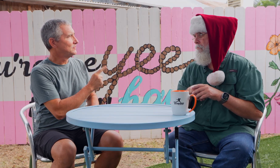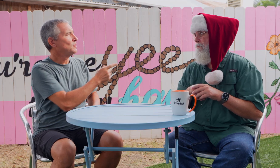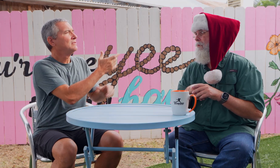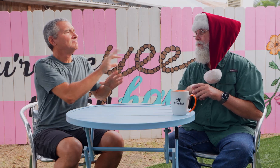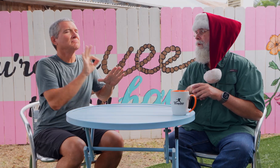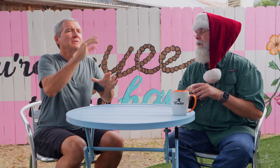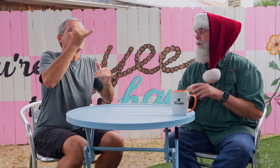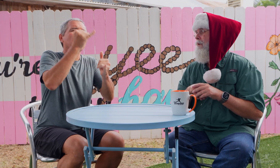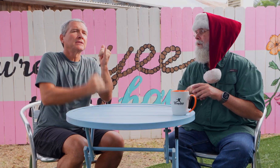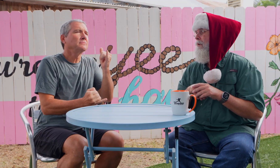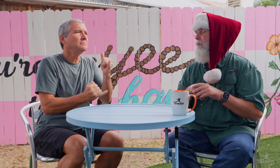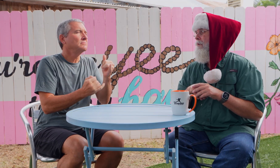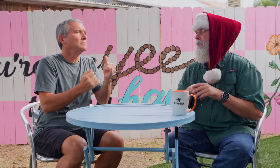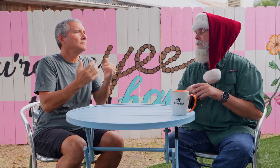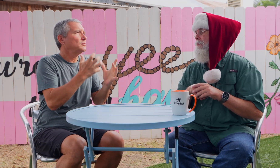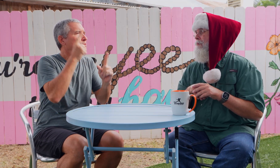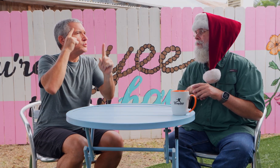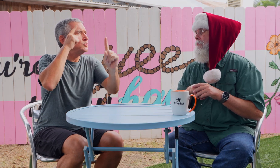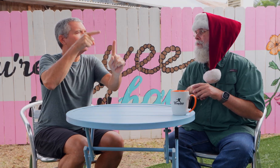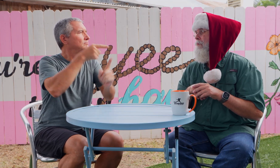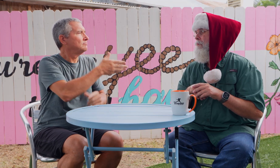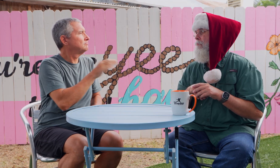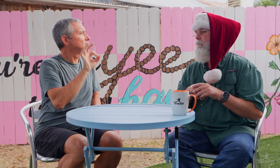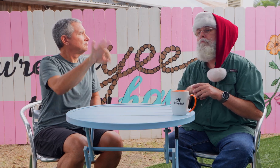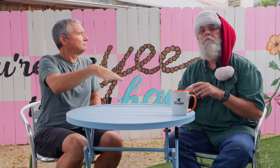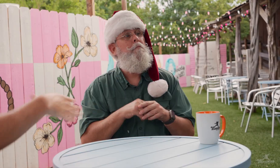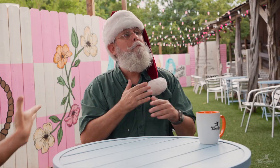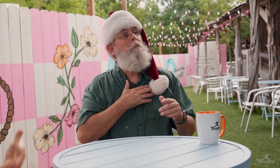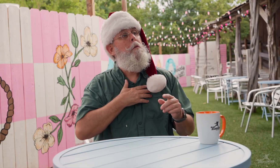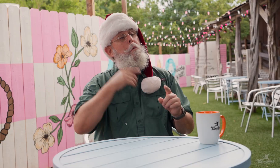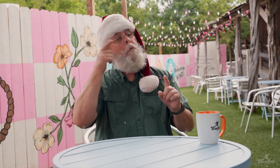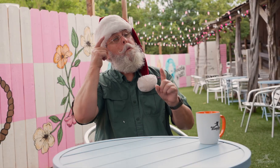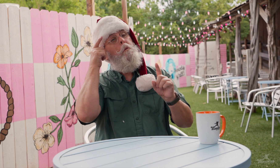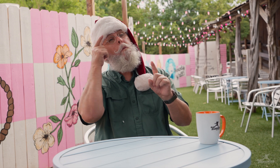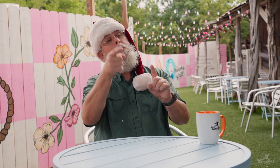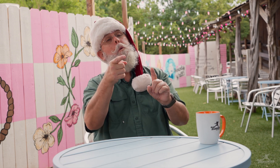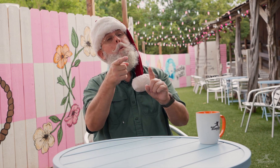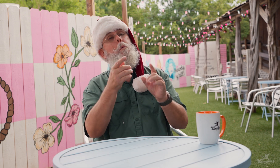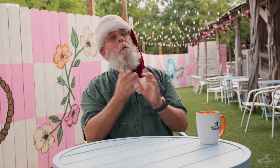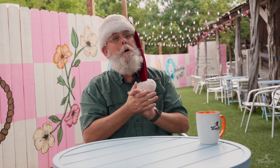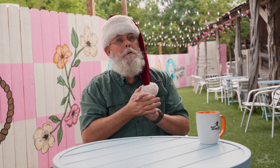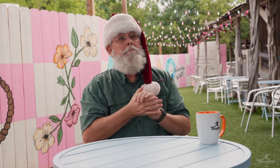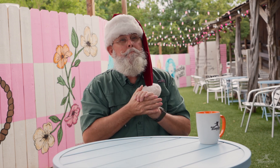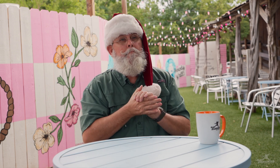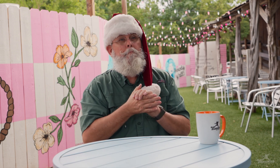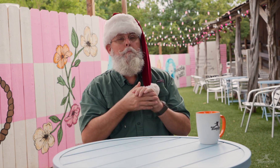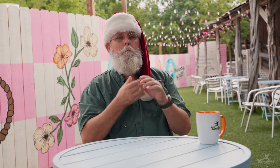Any final thoughts you want to share? My goal? Well...